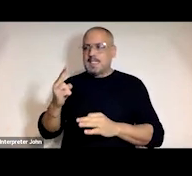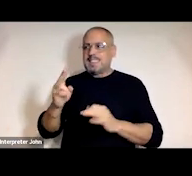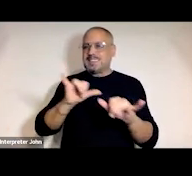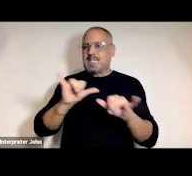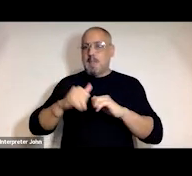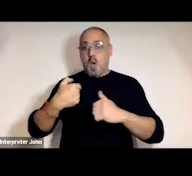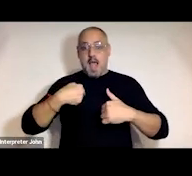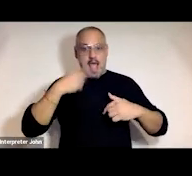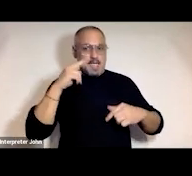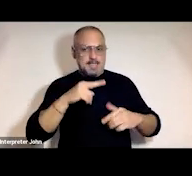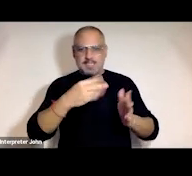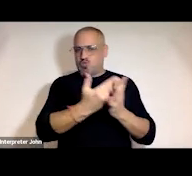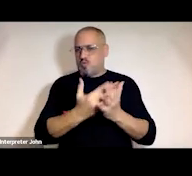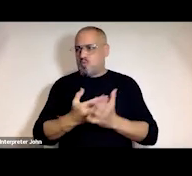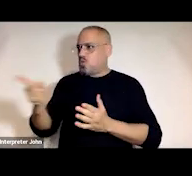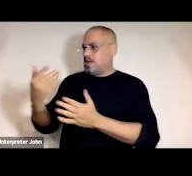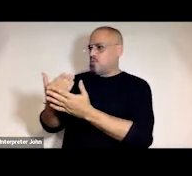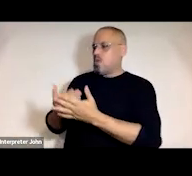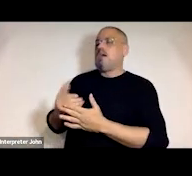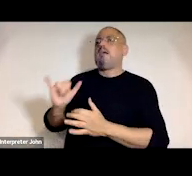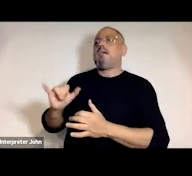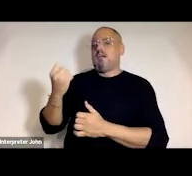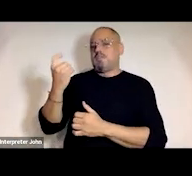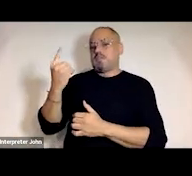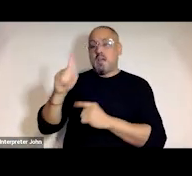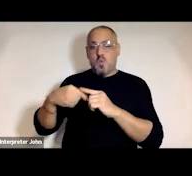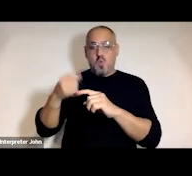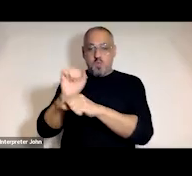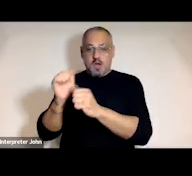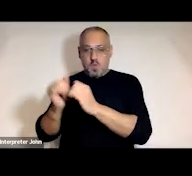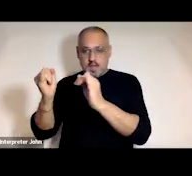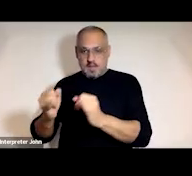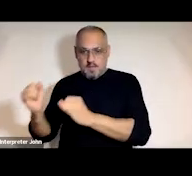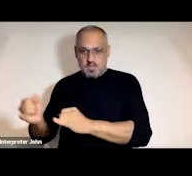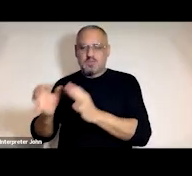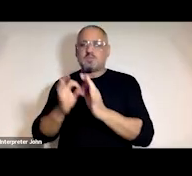And so when you are working with individuals, it's really important to